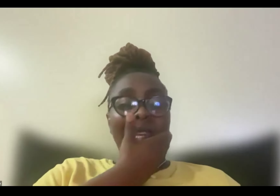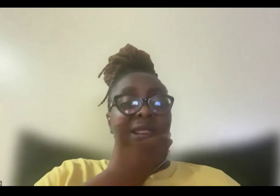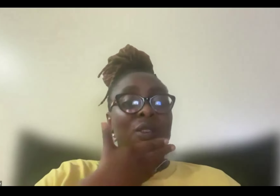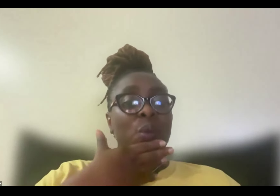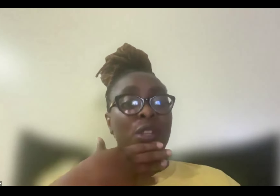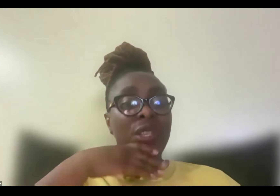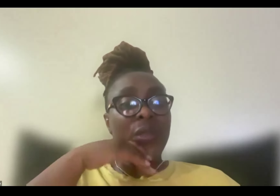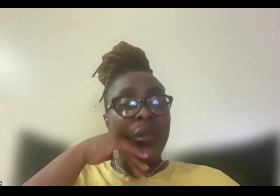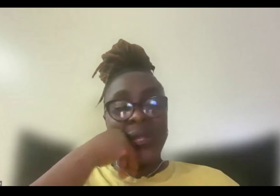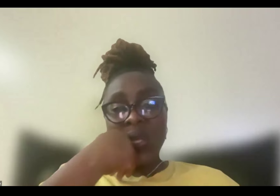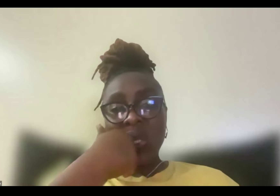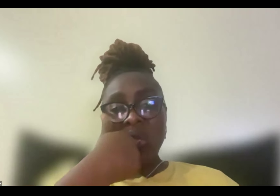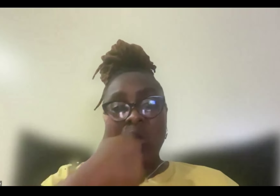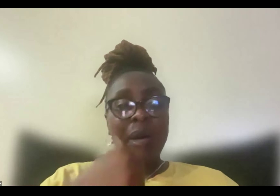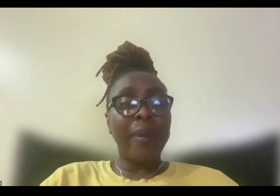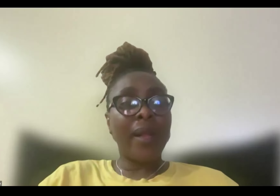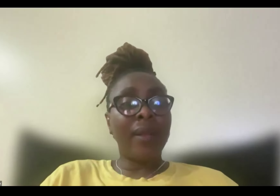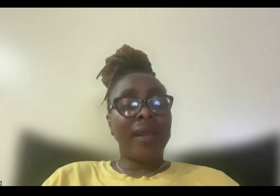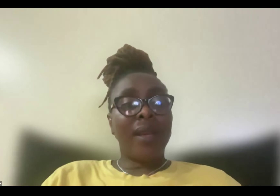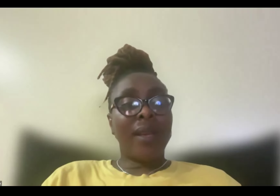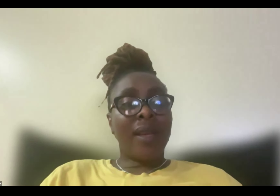sola bakre: and telling us what she does. She's into herbal